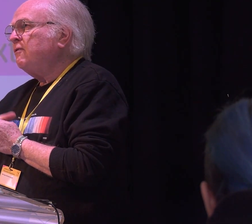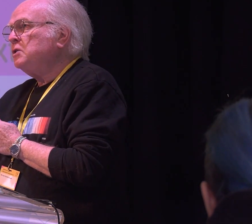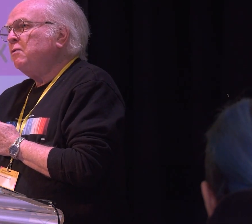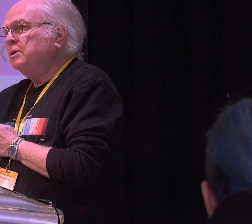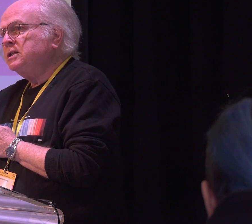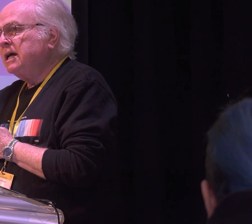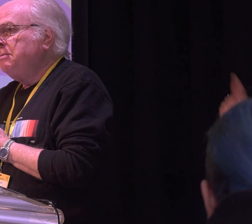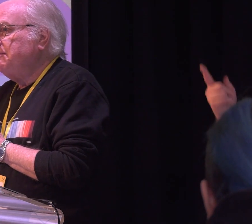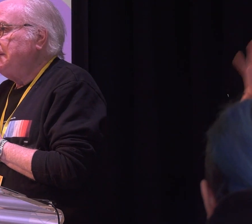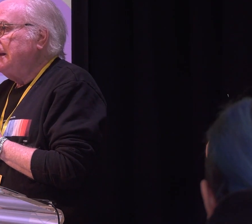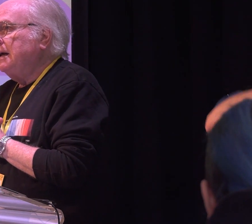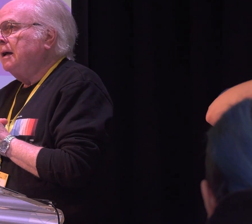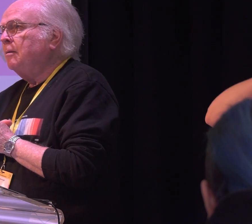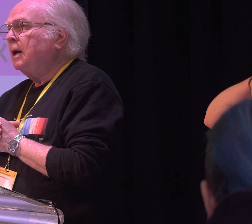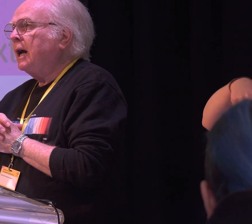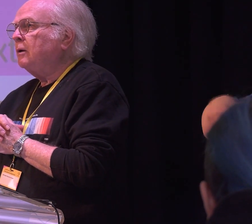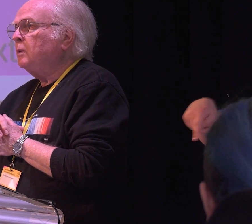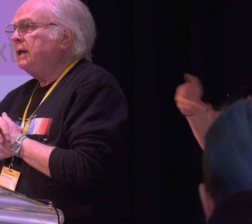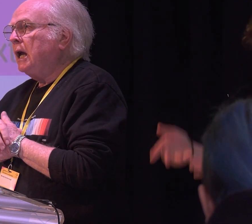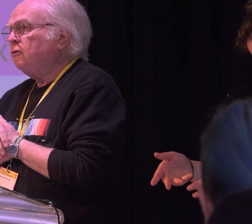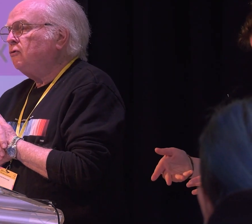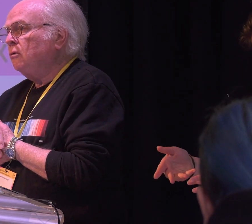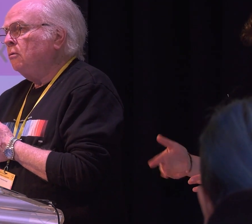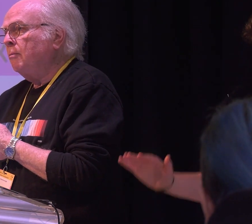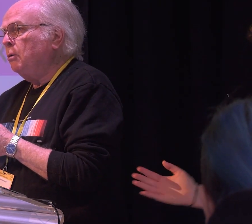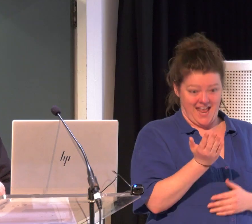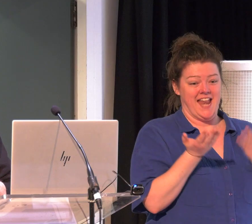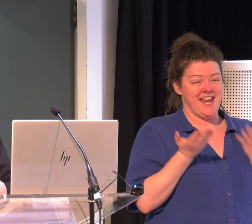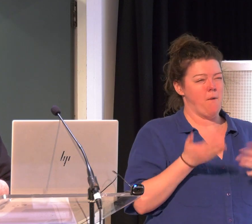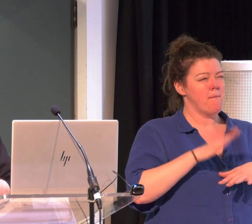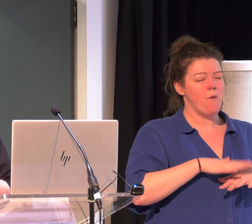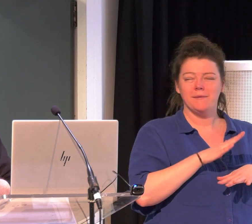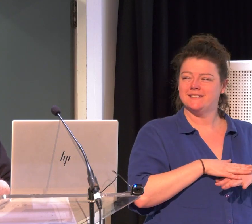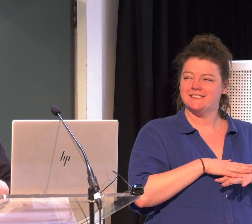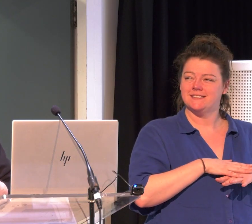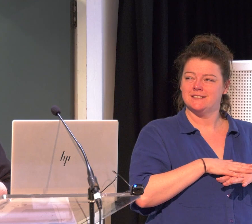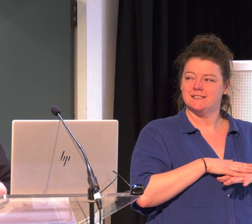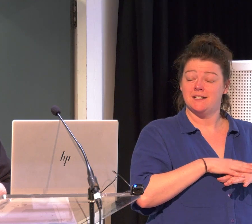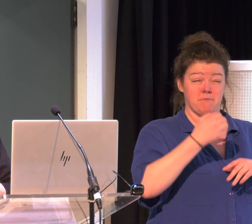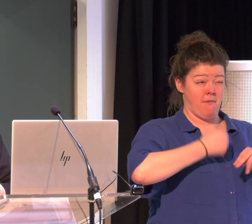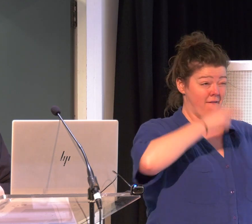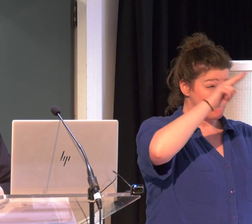Fast forward the tape and we get to a moment when my father was commissioned